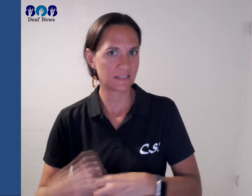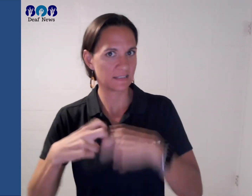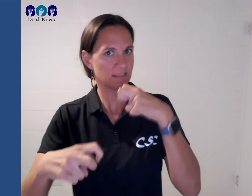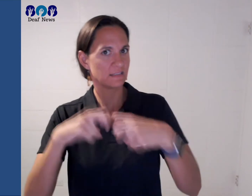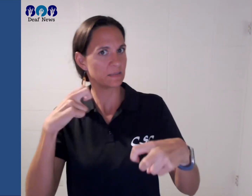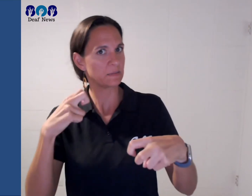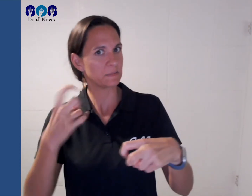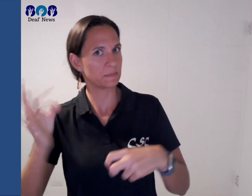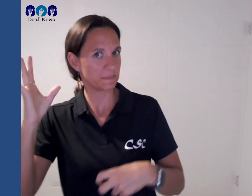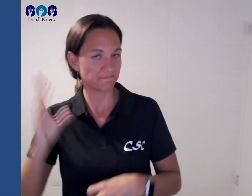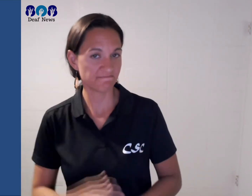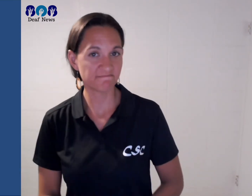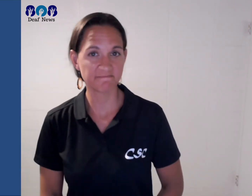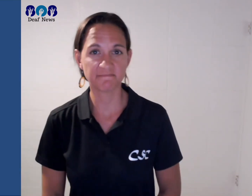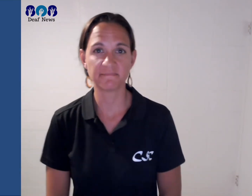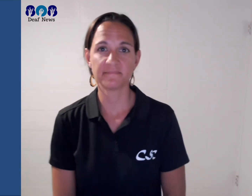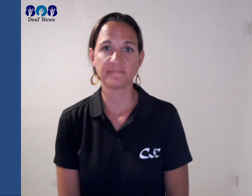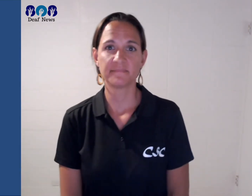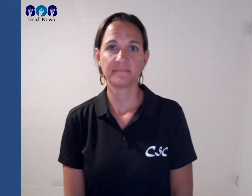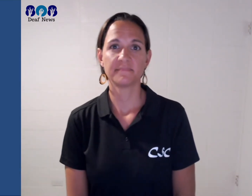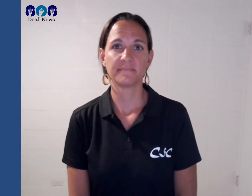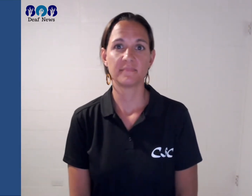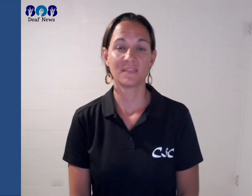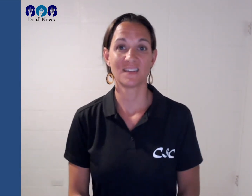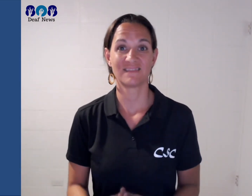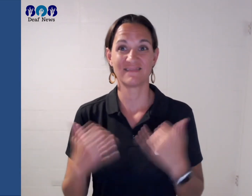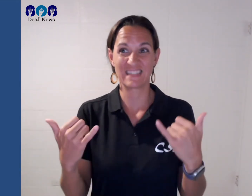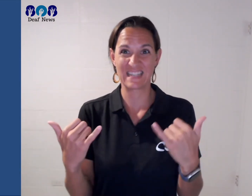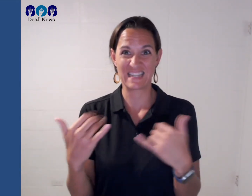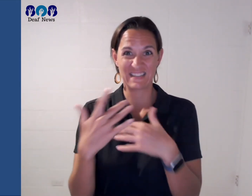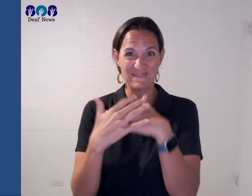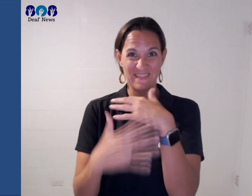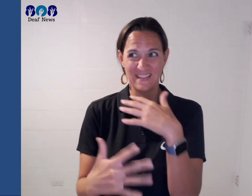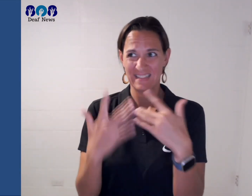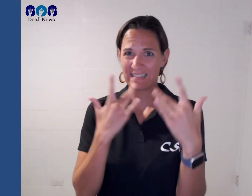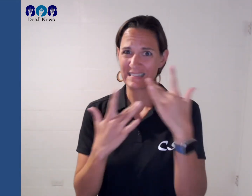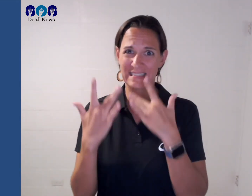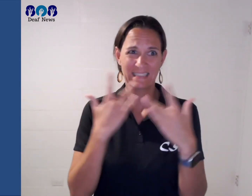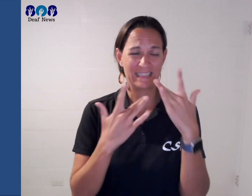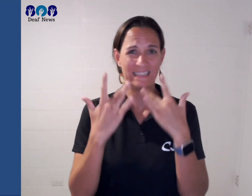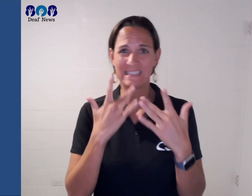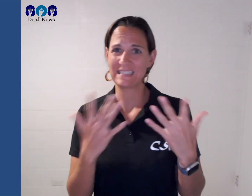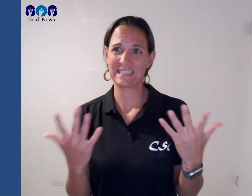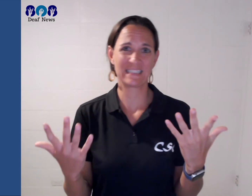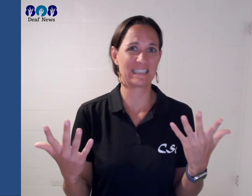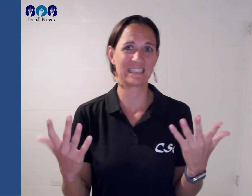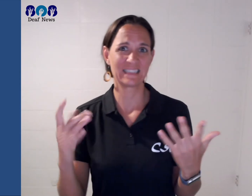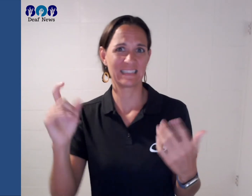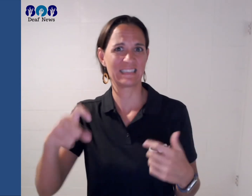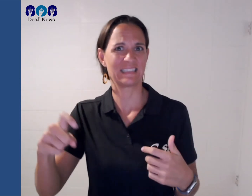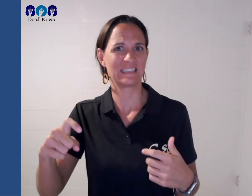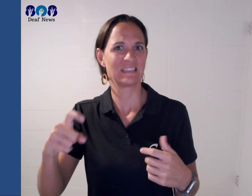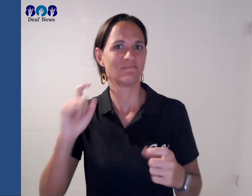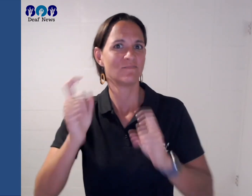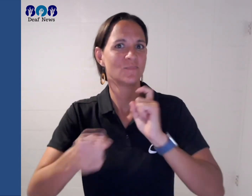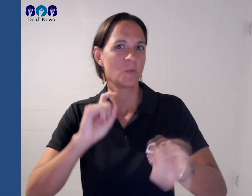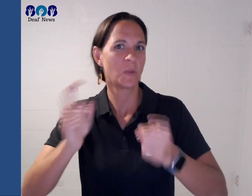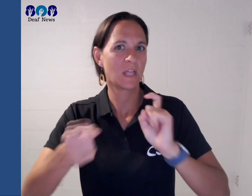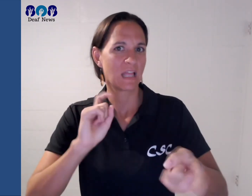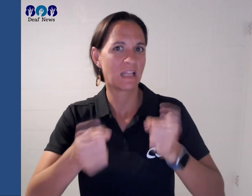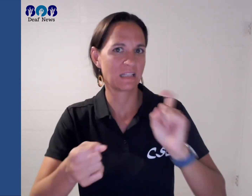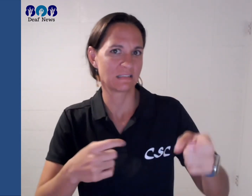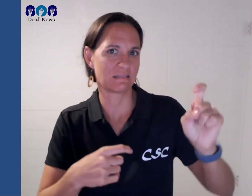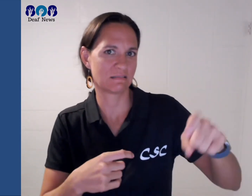very alarming. With such a shortage of blood, there is a huge need for donors to donate blood.